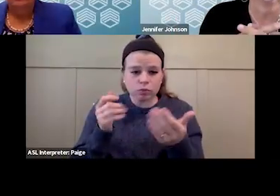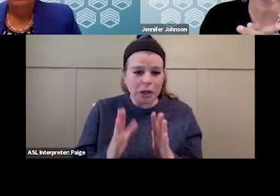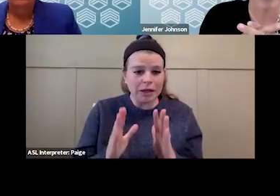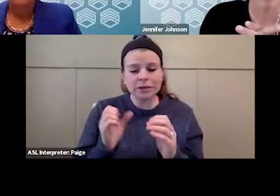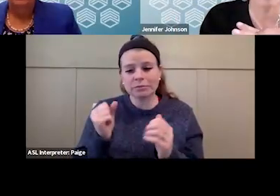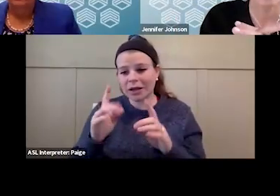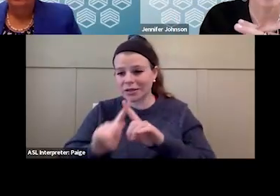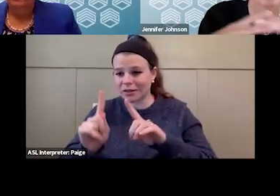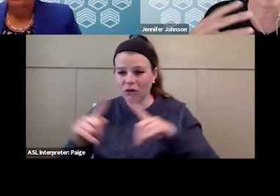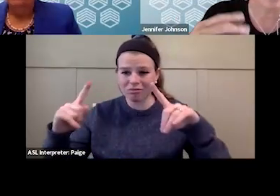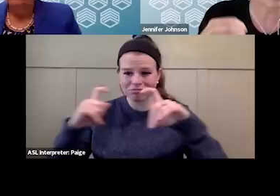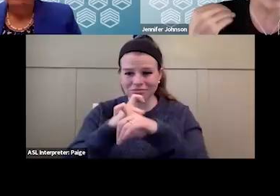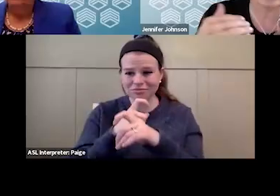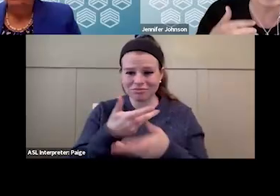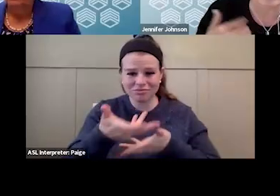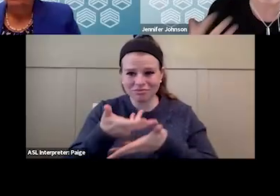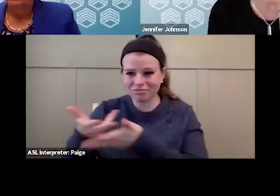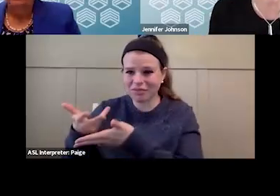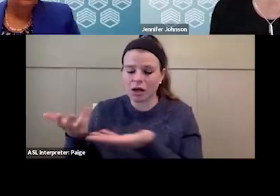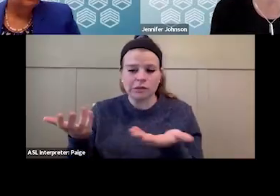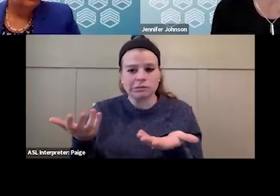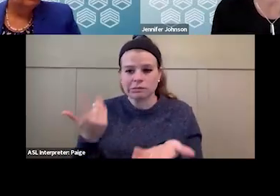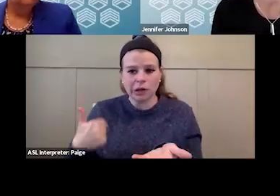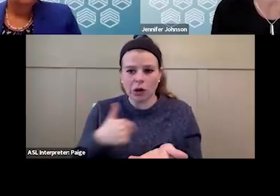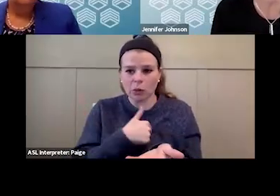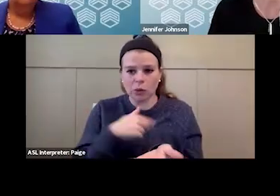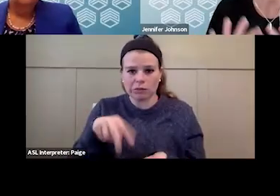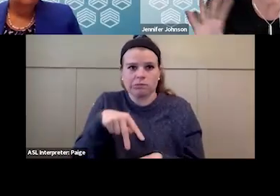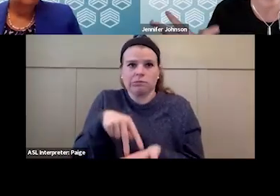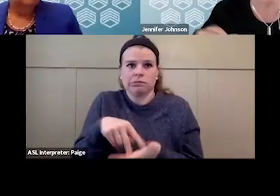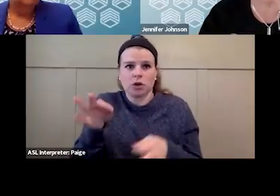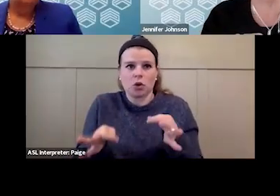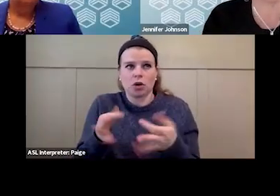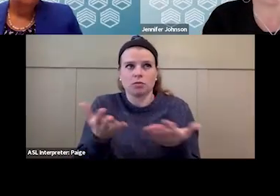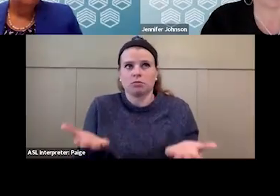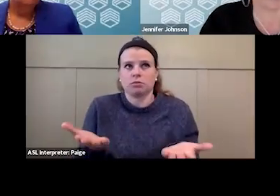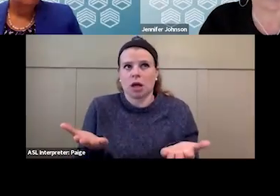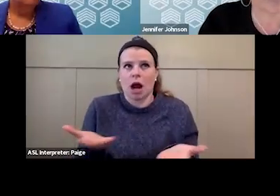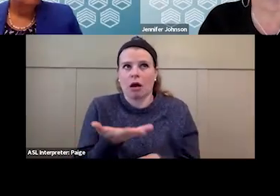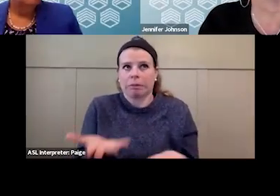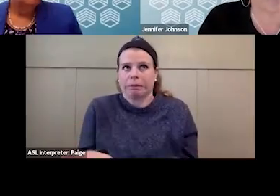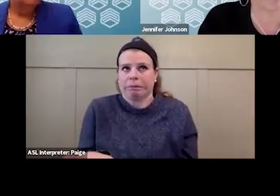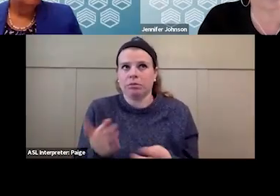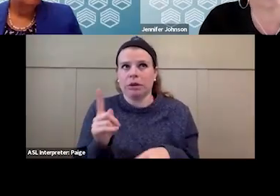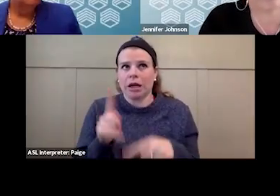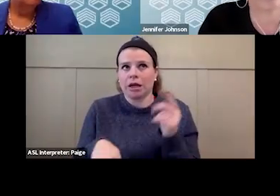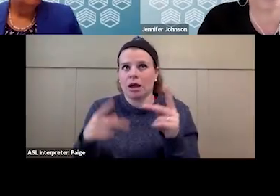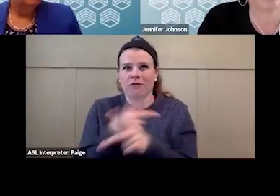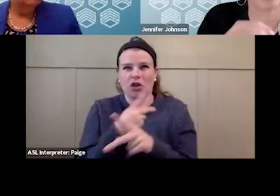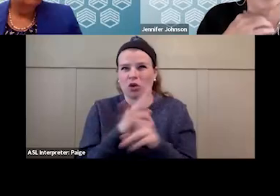interactions that we standing in court are not gonna be able to figure out in the moment. So what do we do?